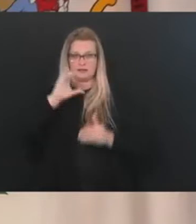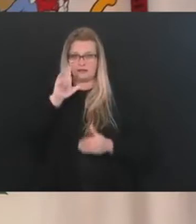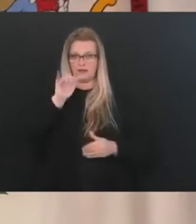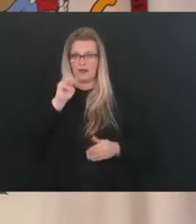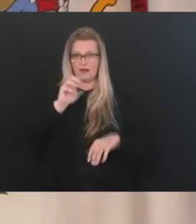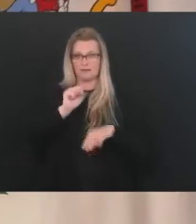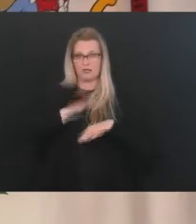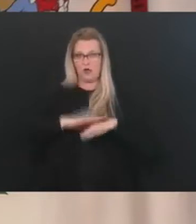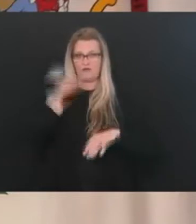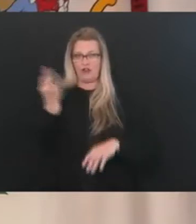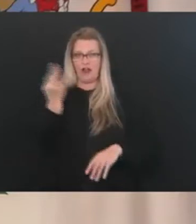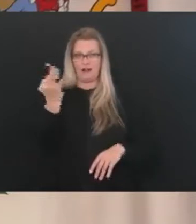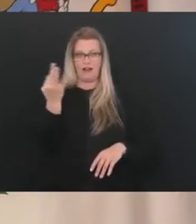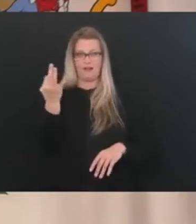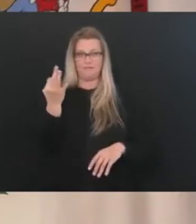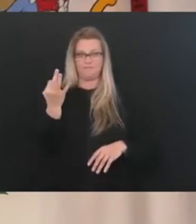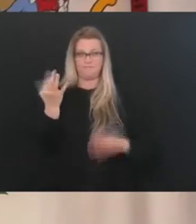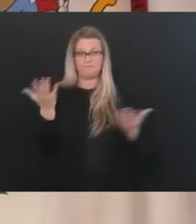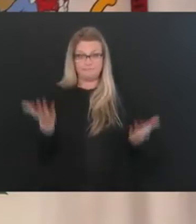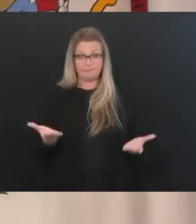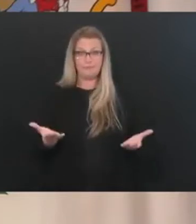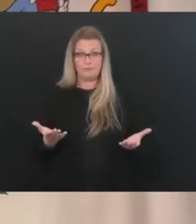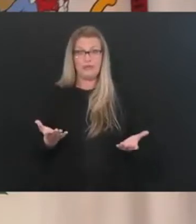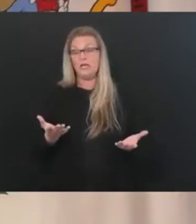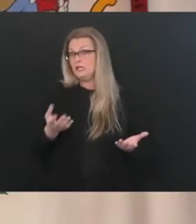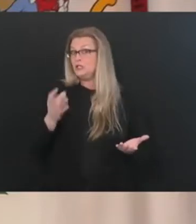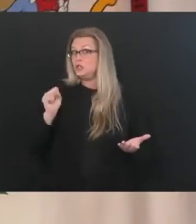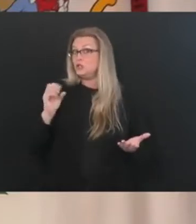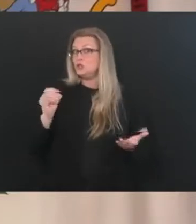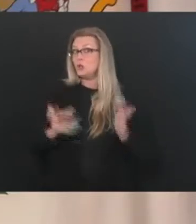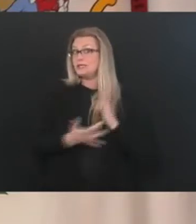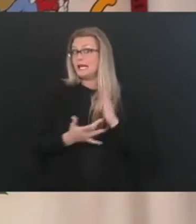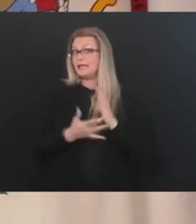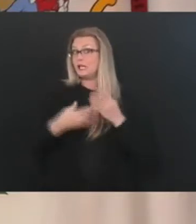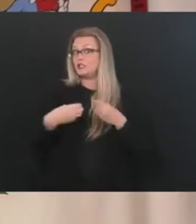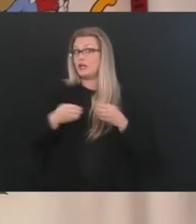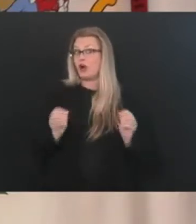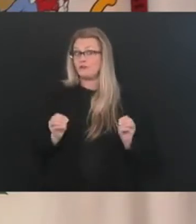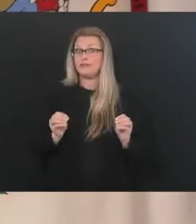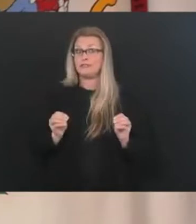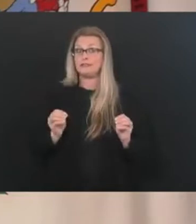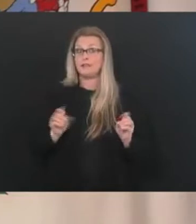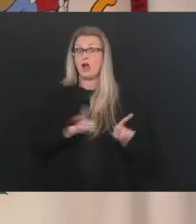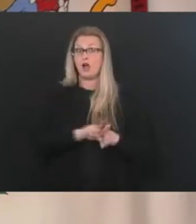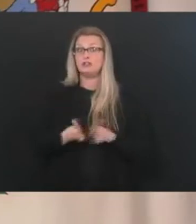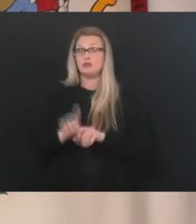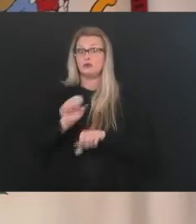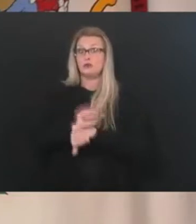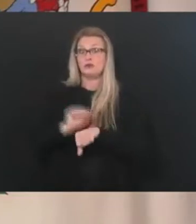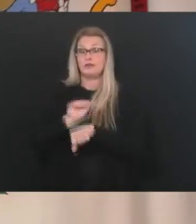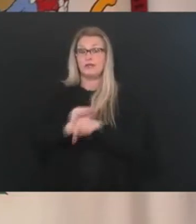SO NOW WE'RE ADDING ANOTHER 90 PEOPLE TO PROCESS ALL THESE CLAIMS BY NEXT FRIDAY.